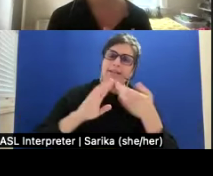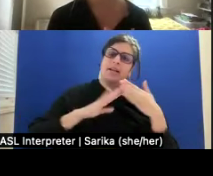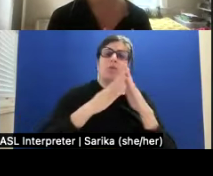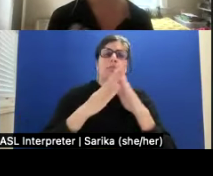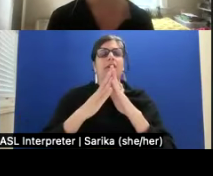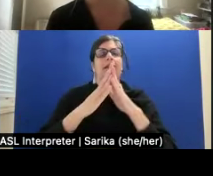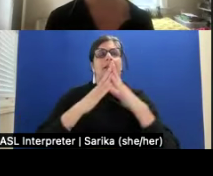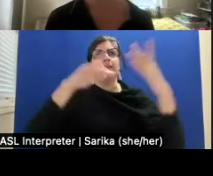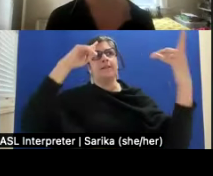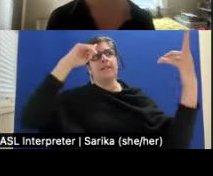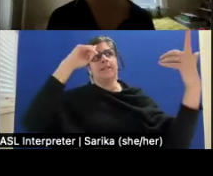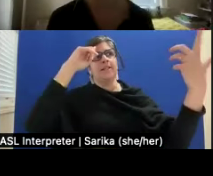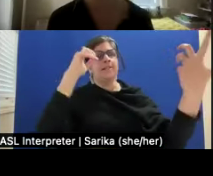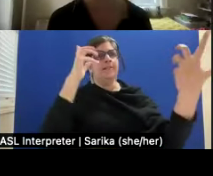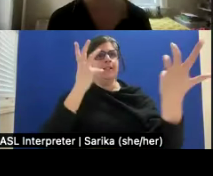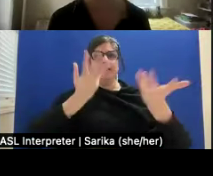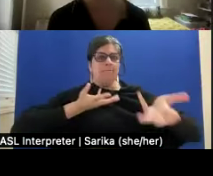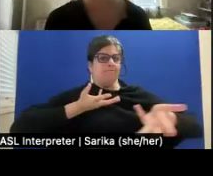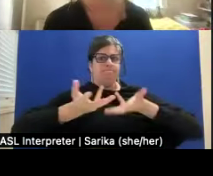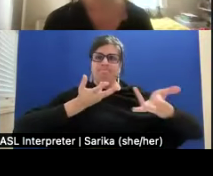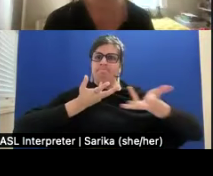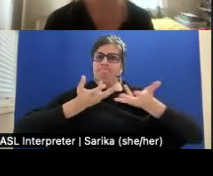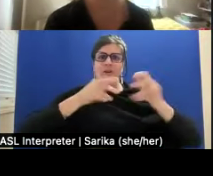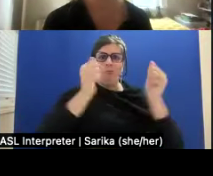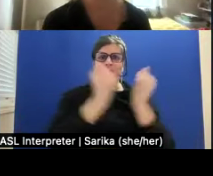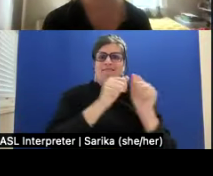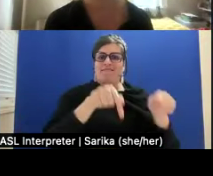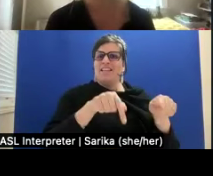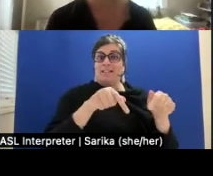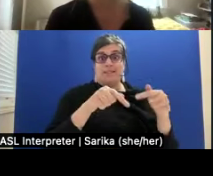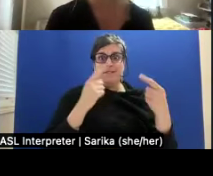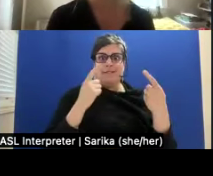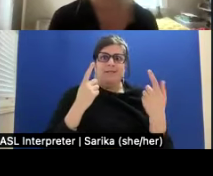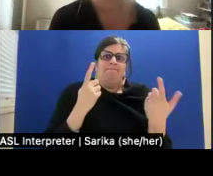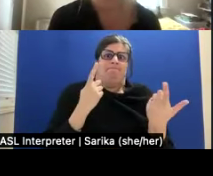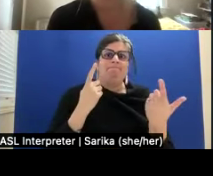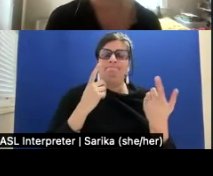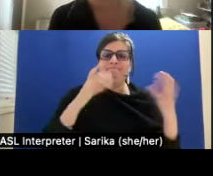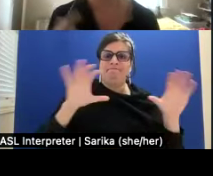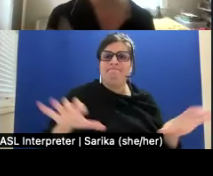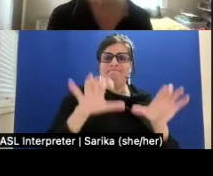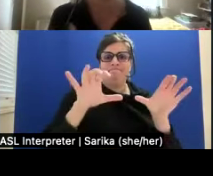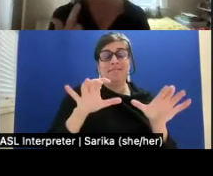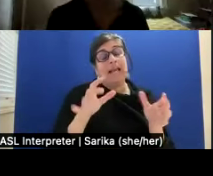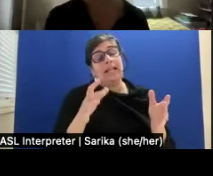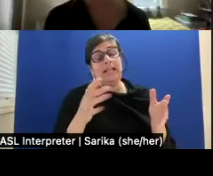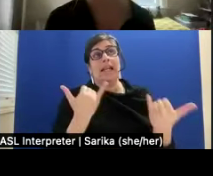with what this election was bringing. Right. Which seems pretty pertinent as we've come on the second go around.